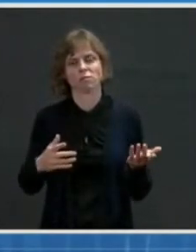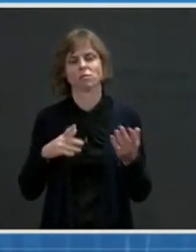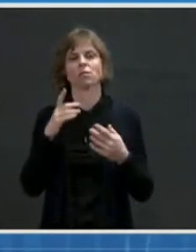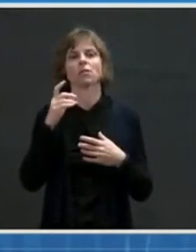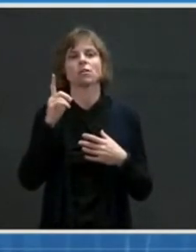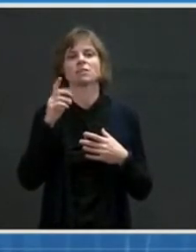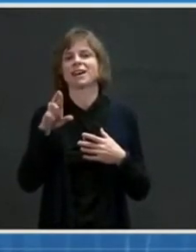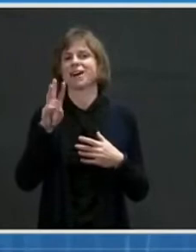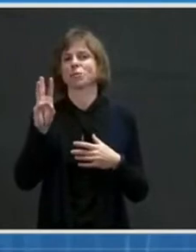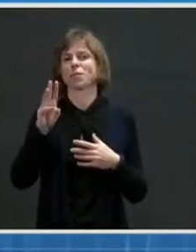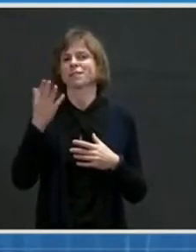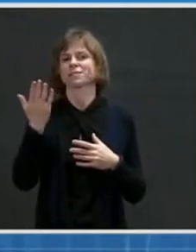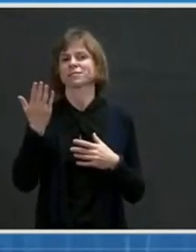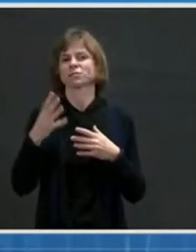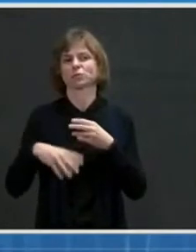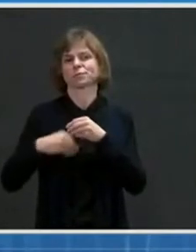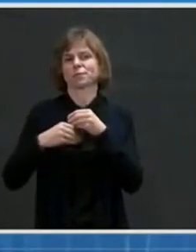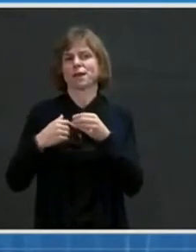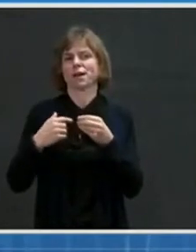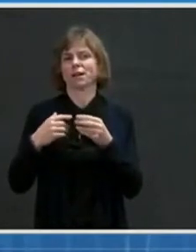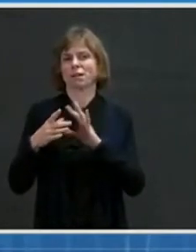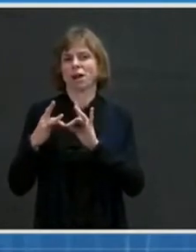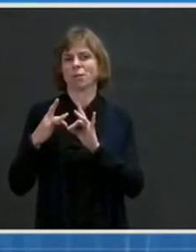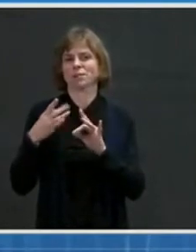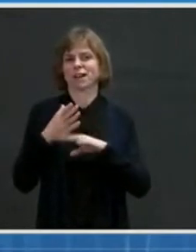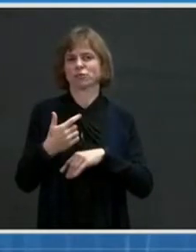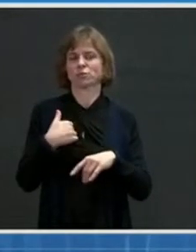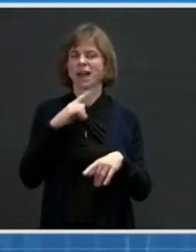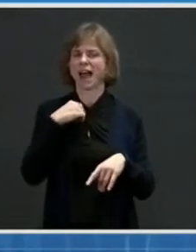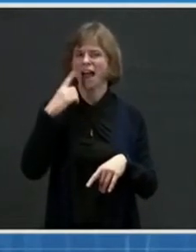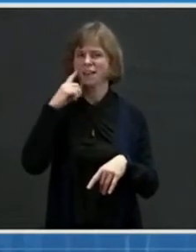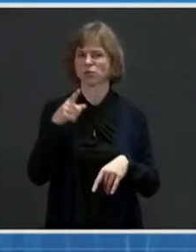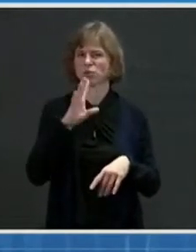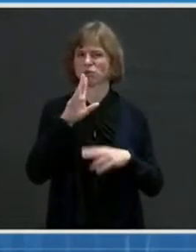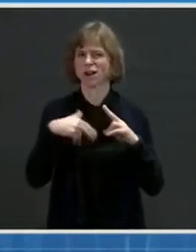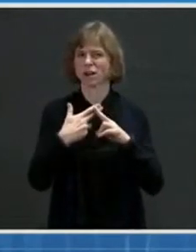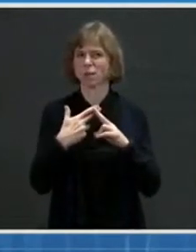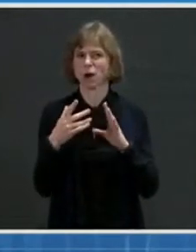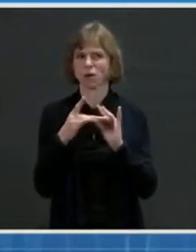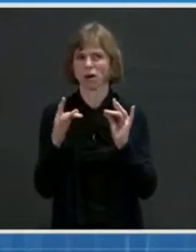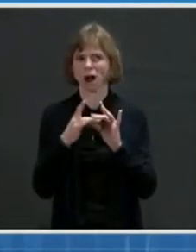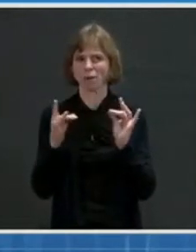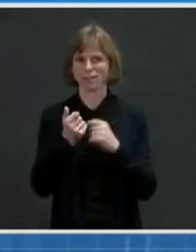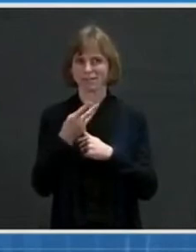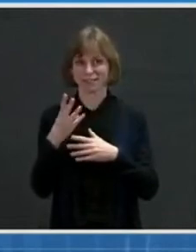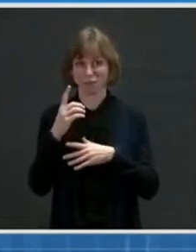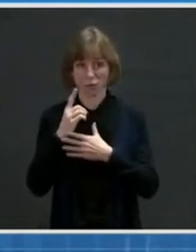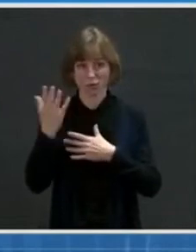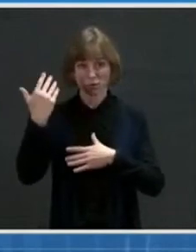IS TO TRACK THAT? SO, LOOK, DR. WALENSKY CAN